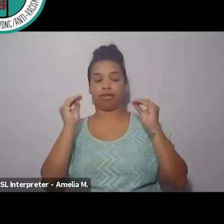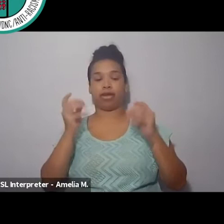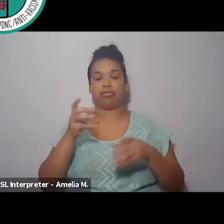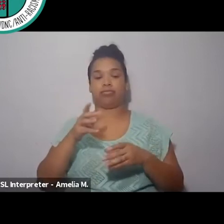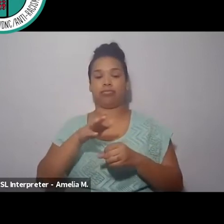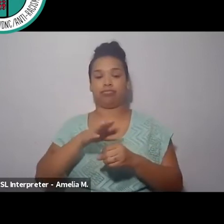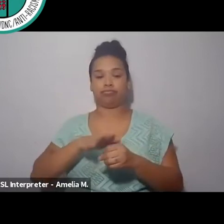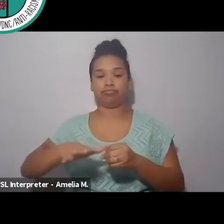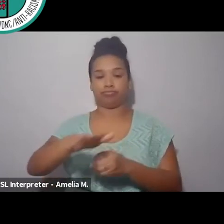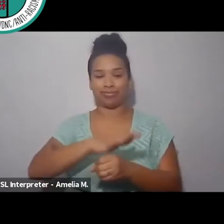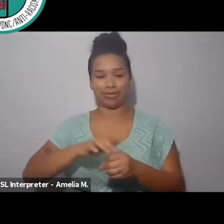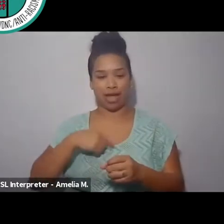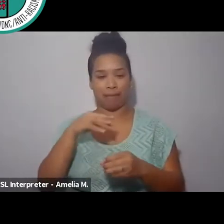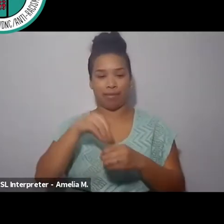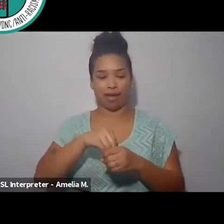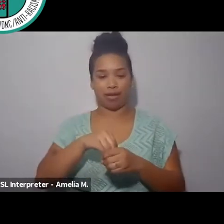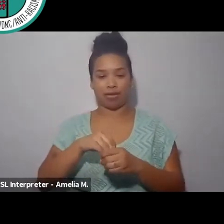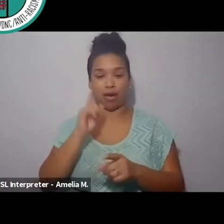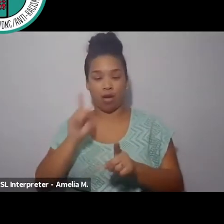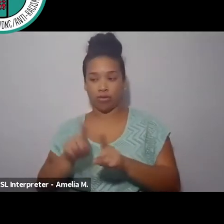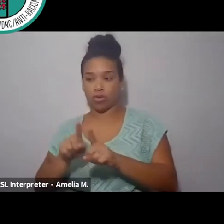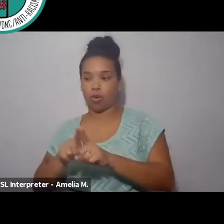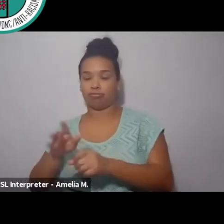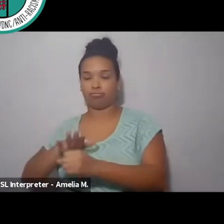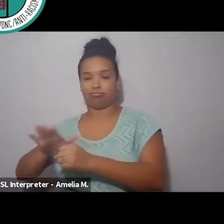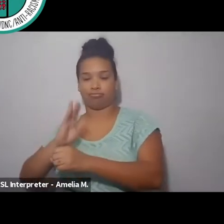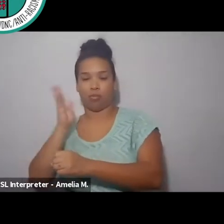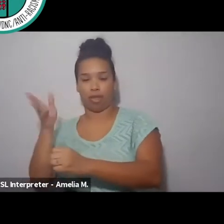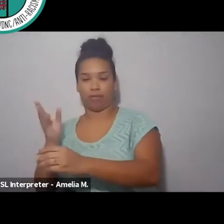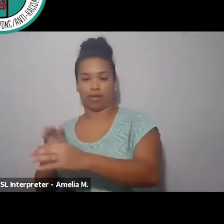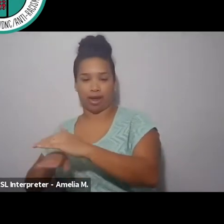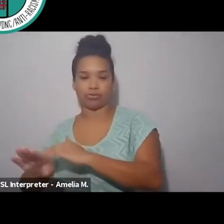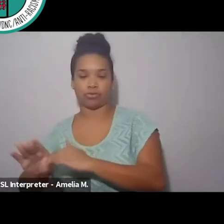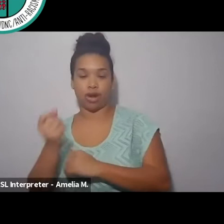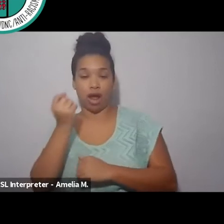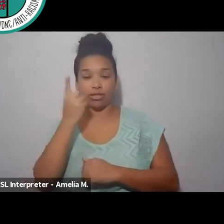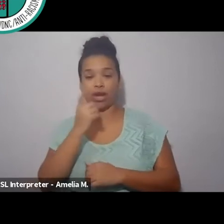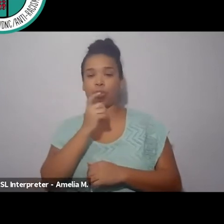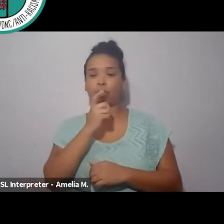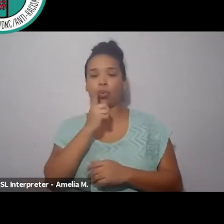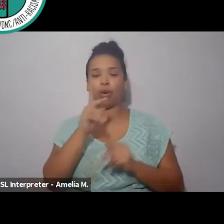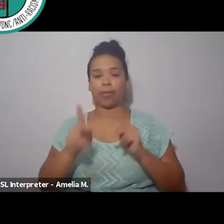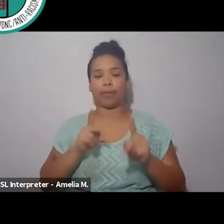and more importantly the spaces I will be entering. Understanding who are there the players, the gatekeepers,